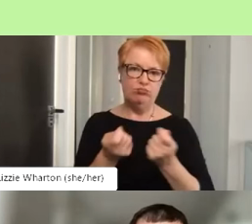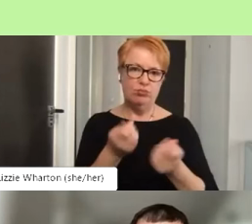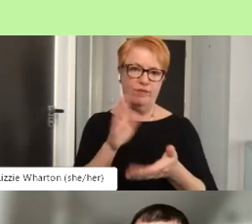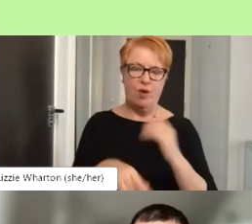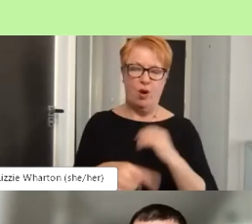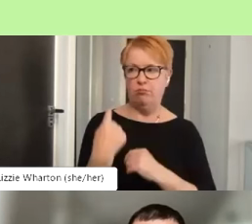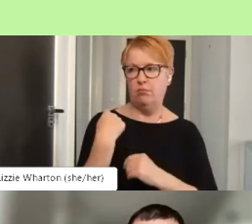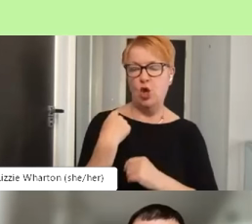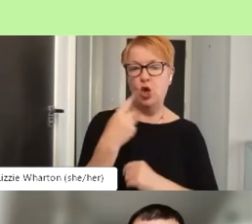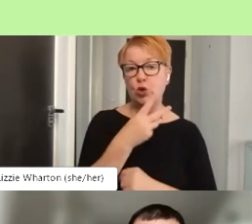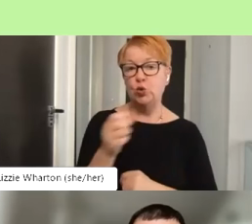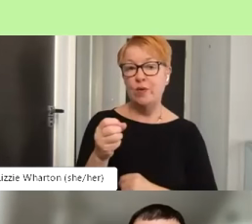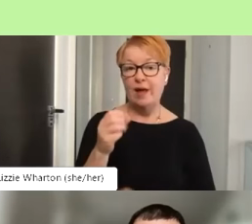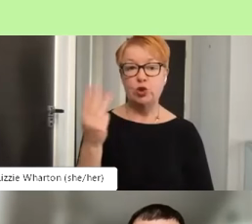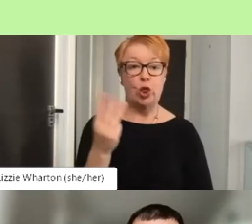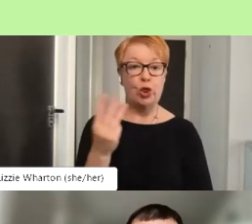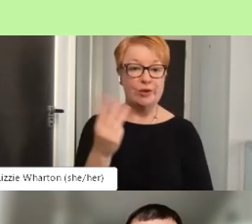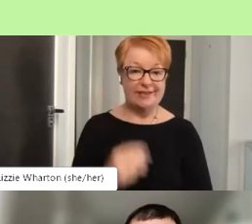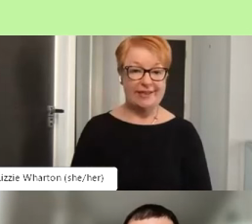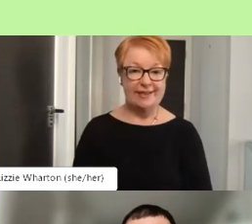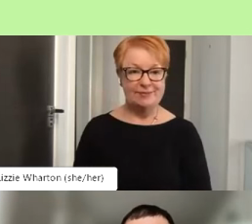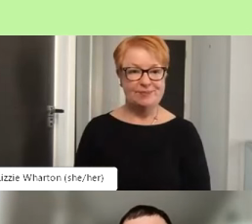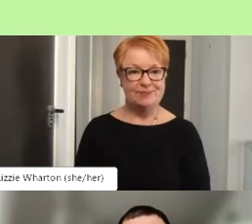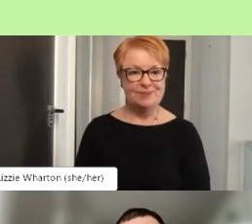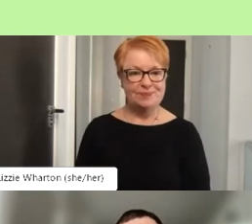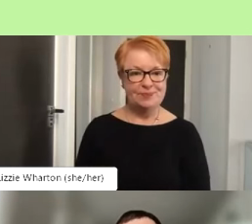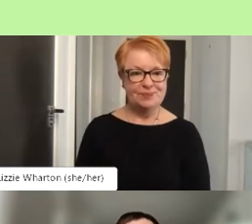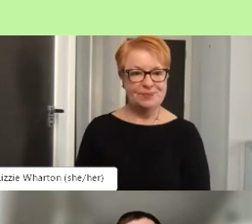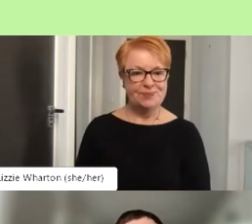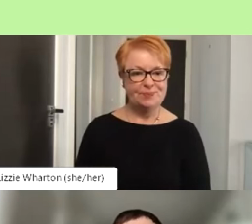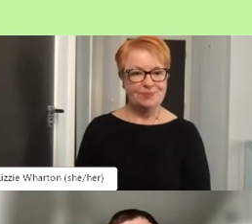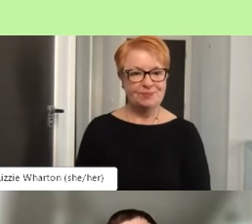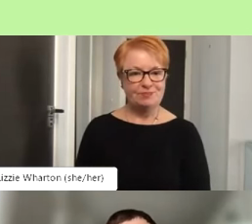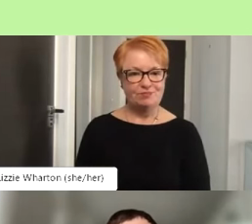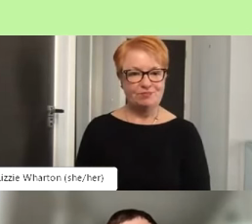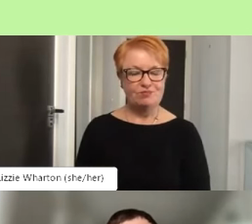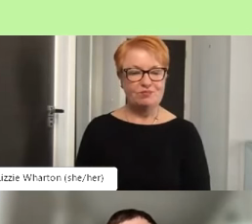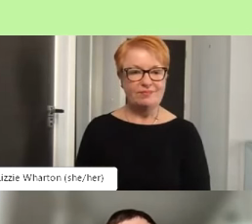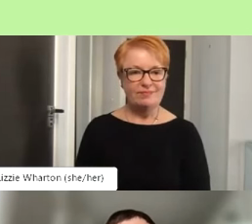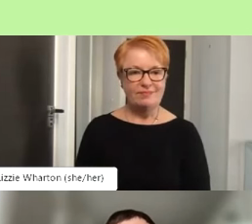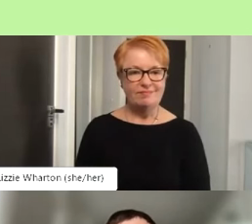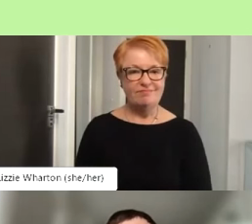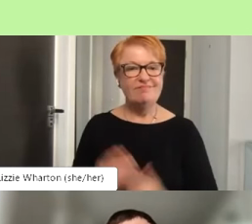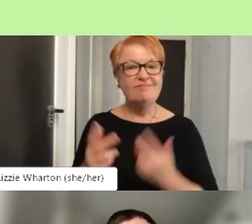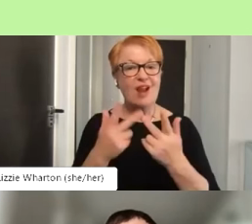Over educate, here are some of the lectures, for instance,